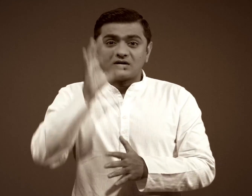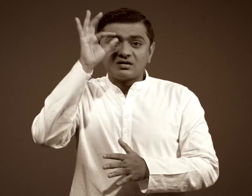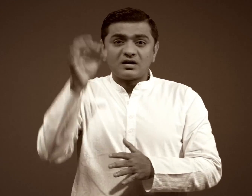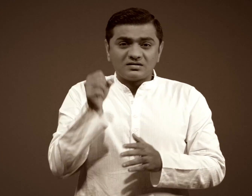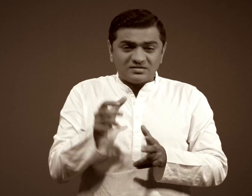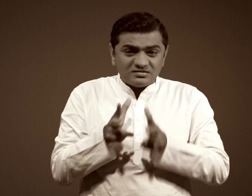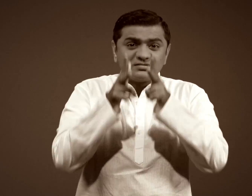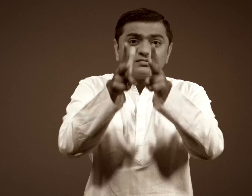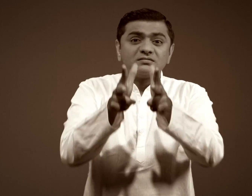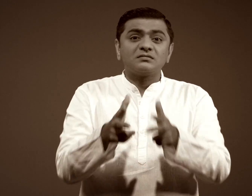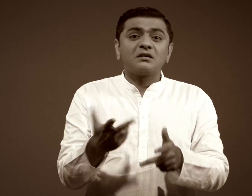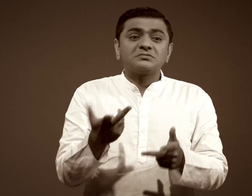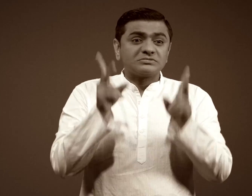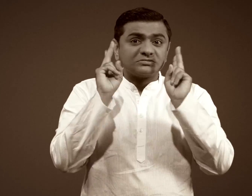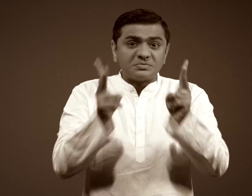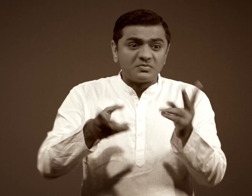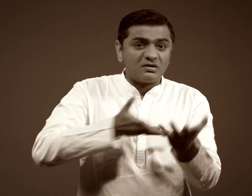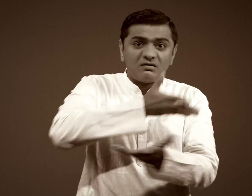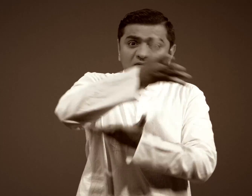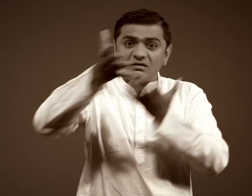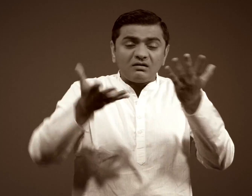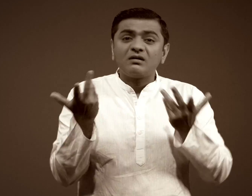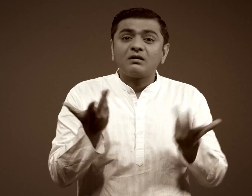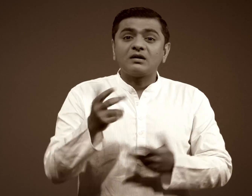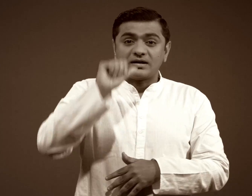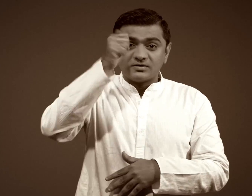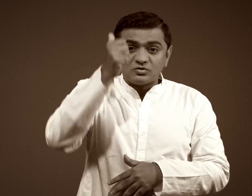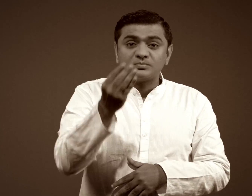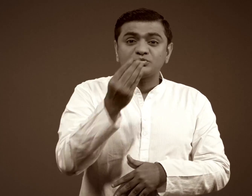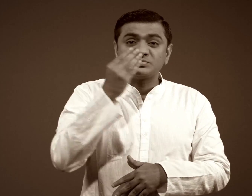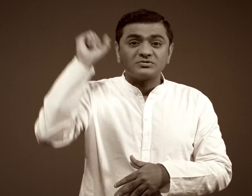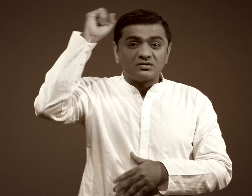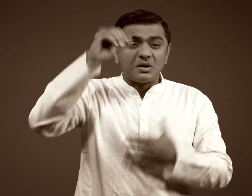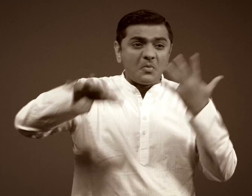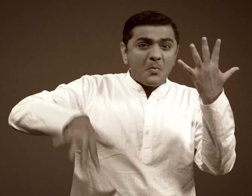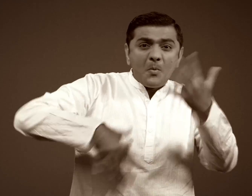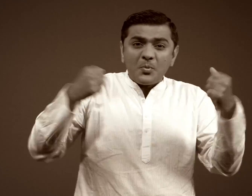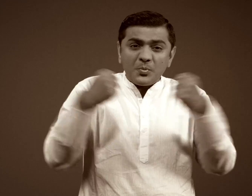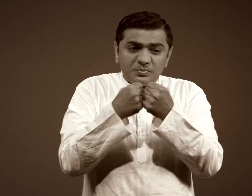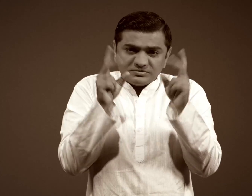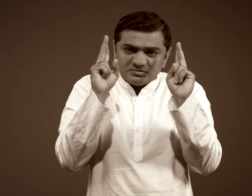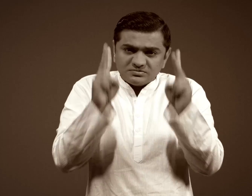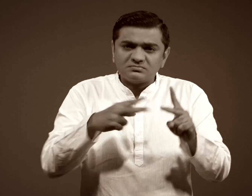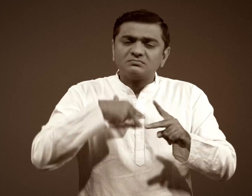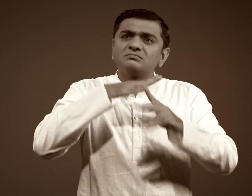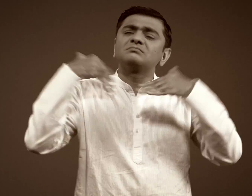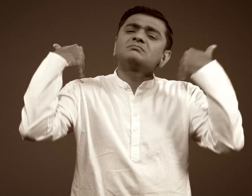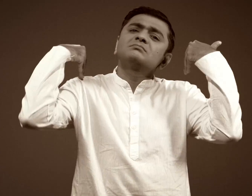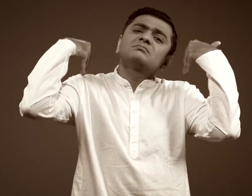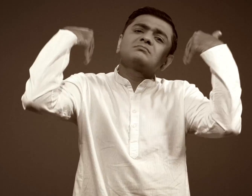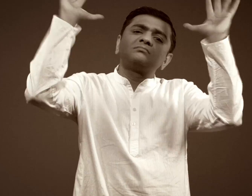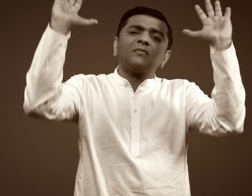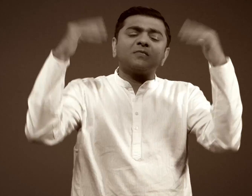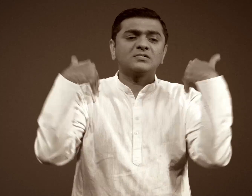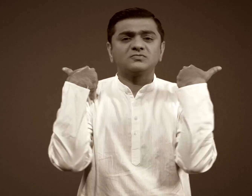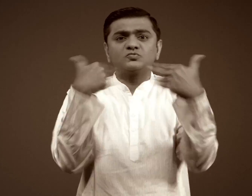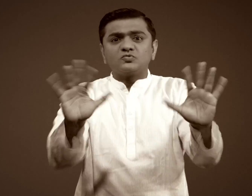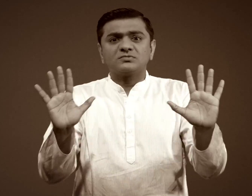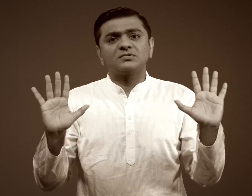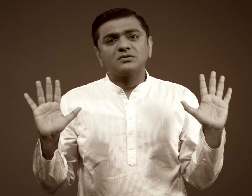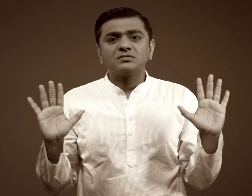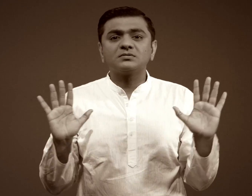The Mahatma said: If violence between Hindu, Muslim and Sikh continues, then I would rather just Die.